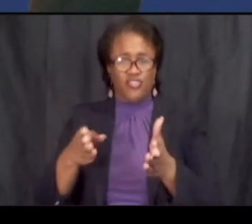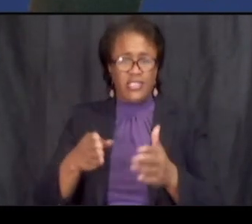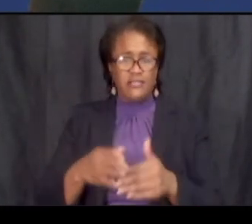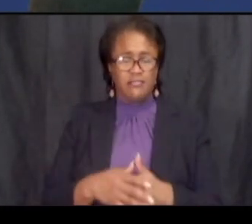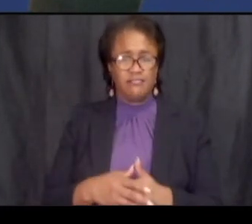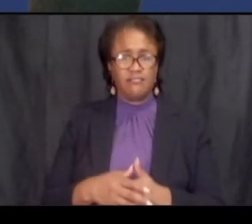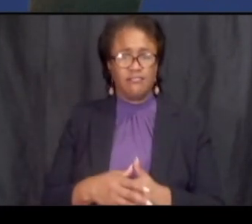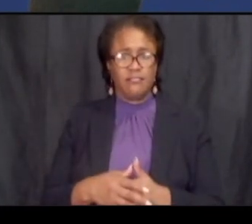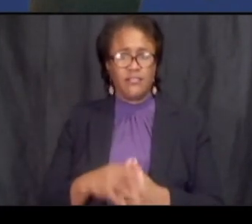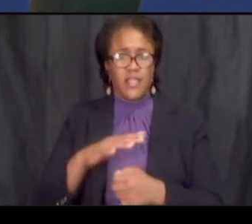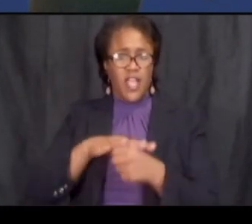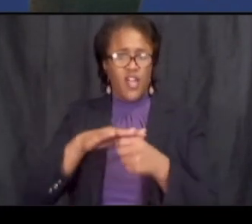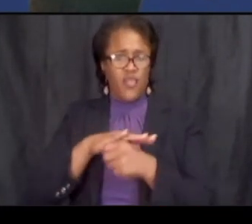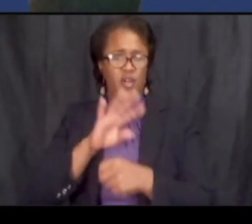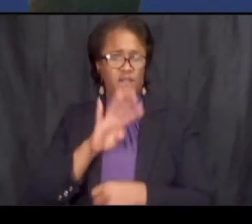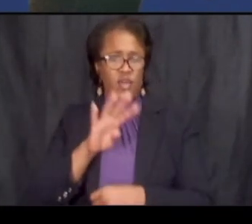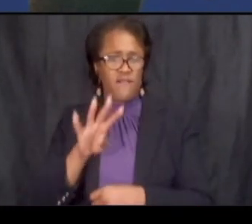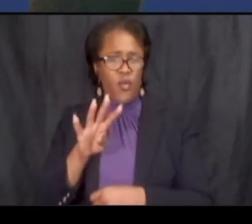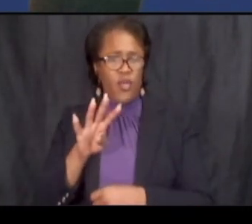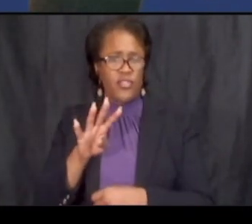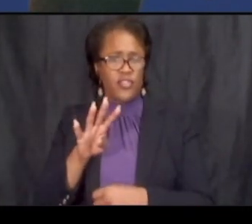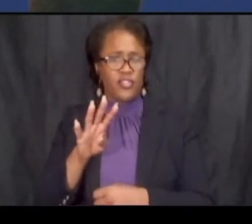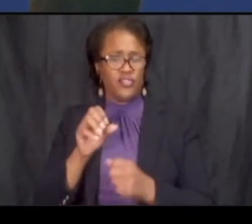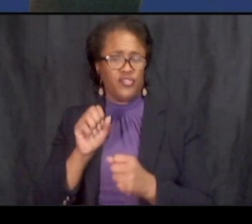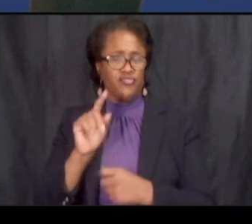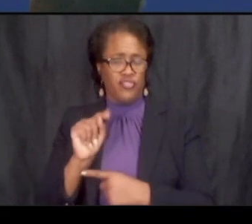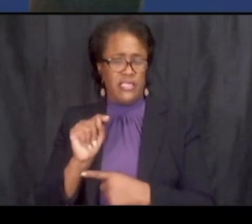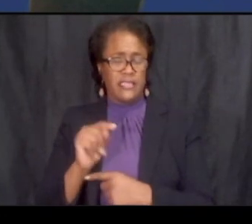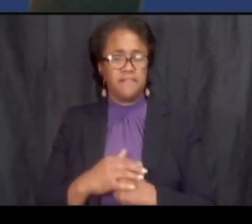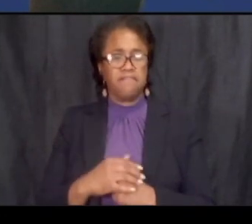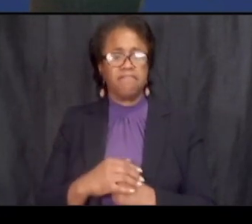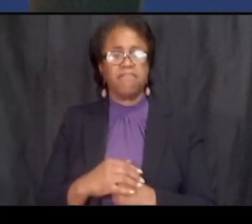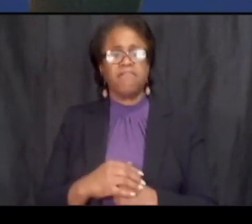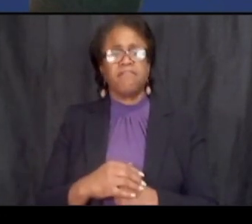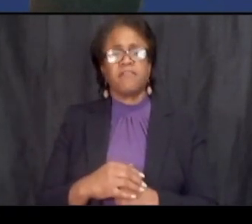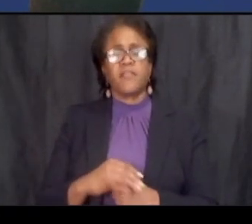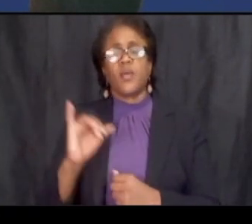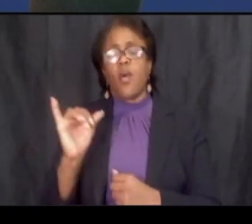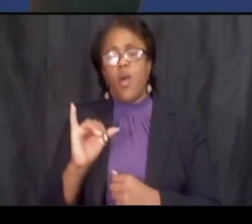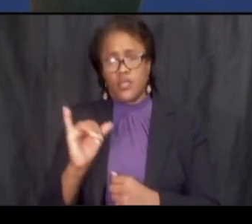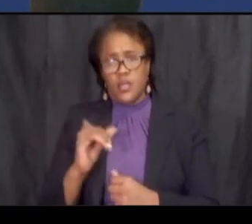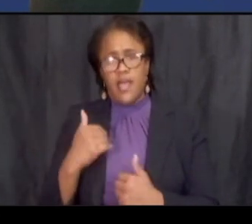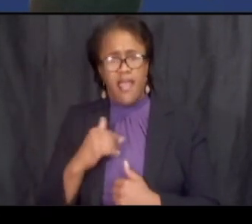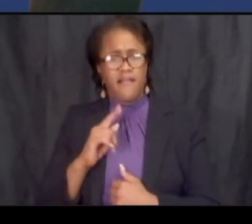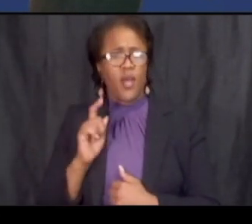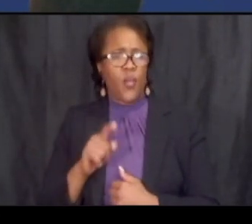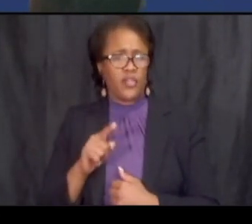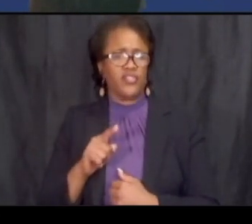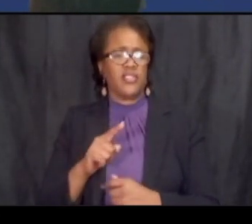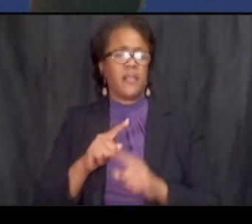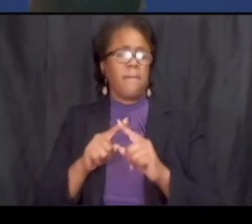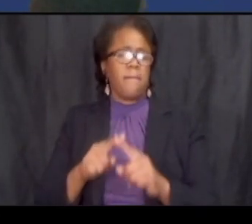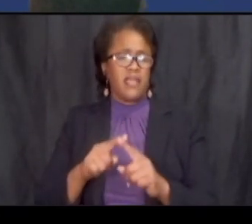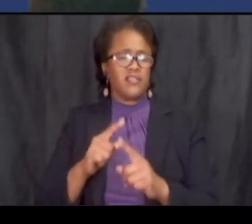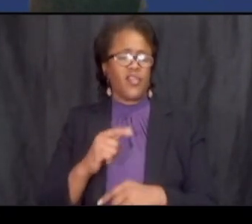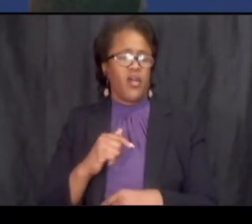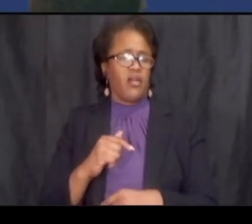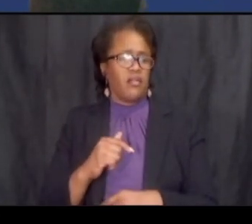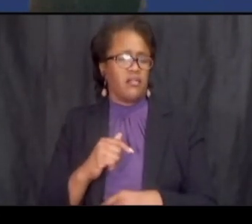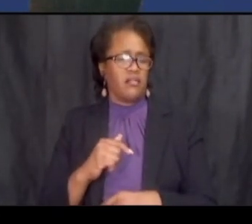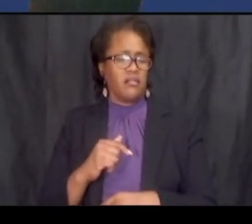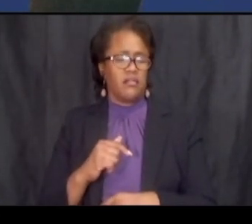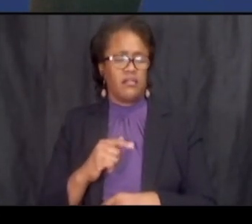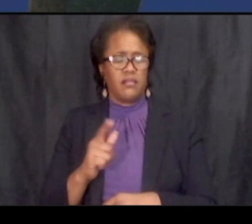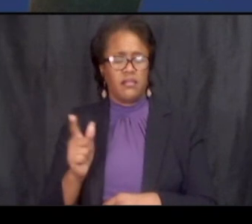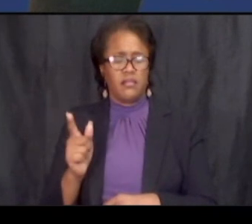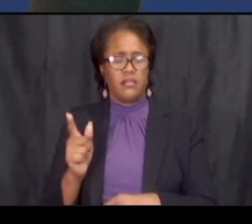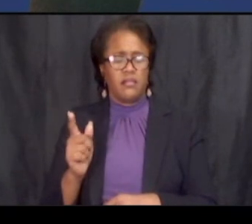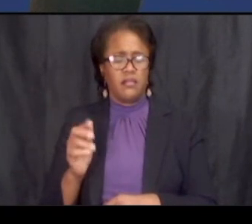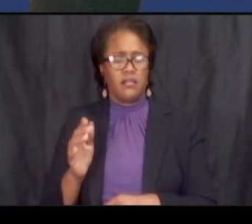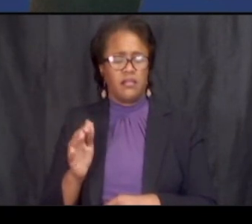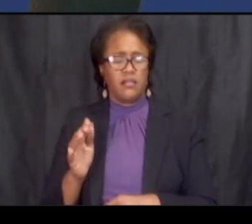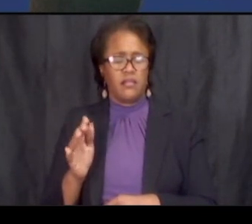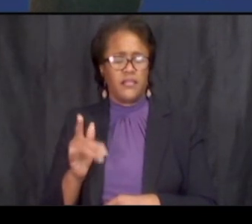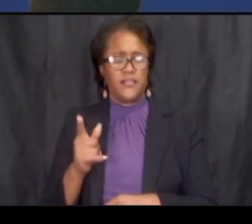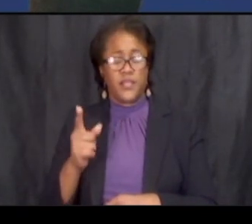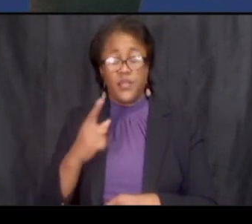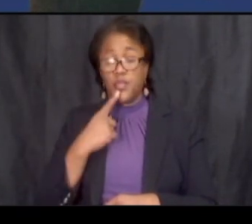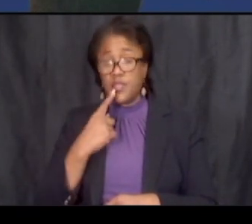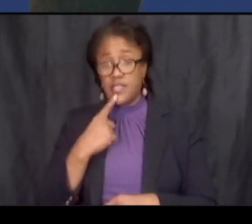around 44th street um and as i also had a question based on the you say guys weren't putting um